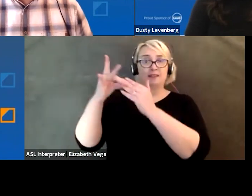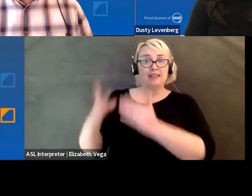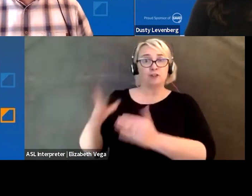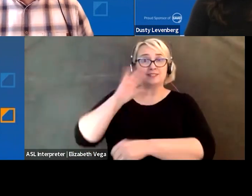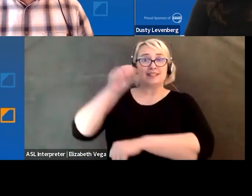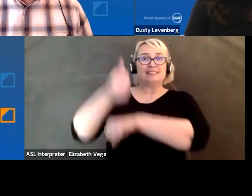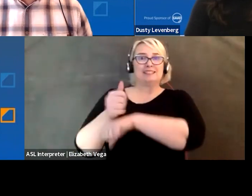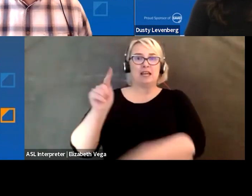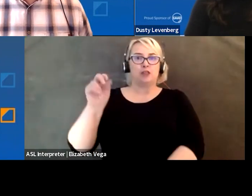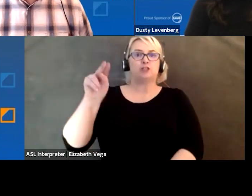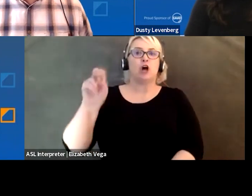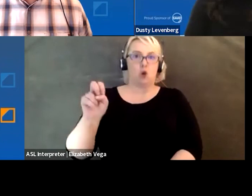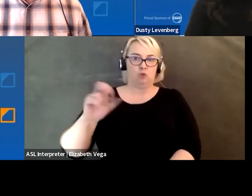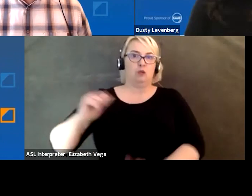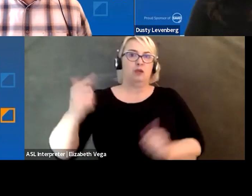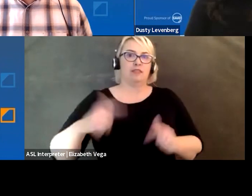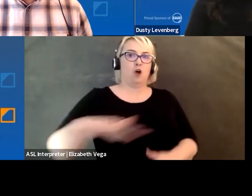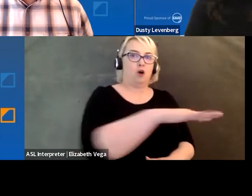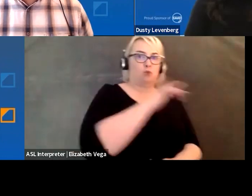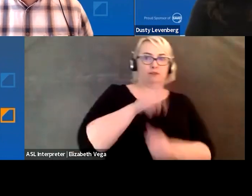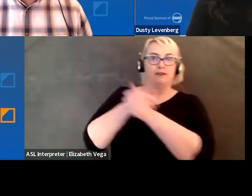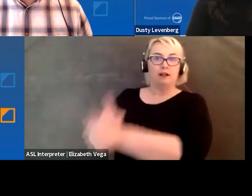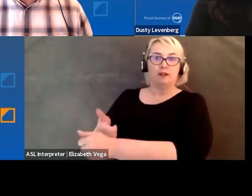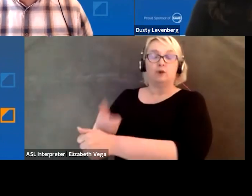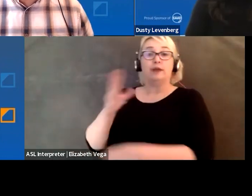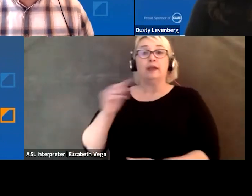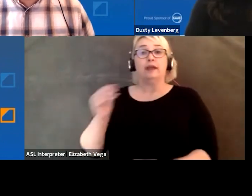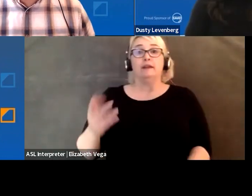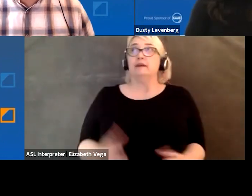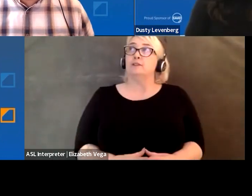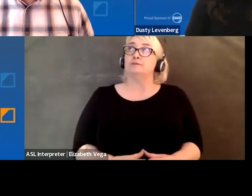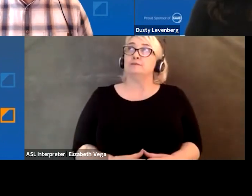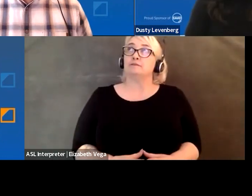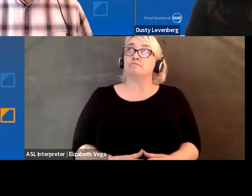And really to a large extent, the development, the product